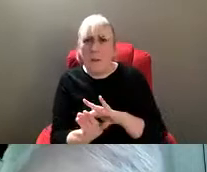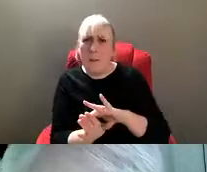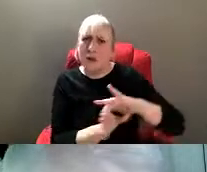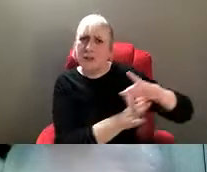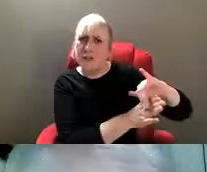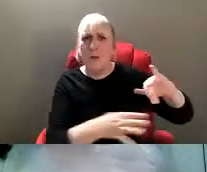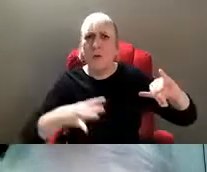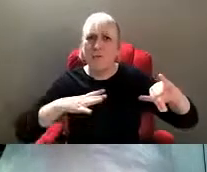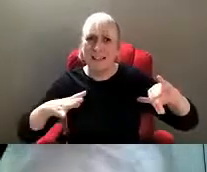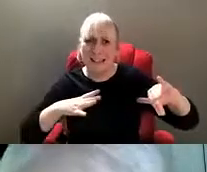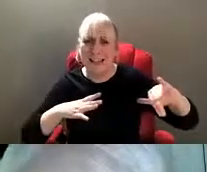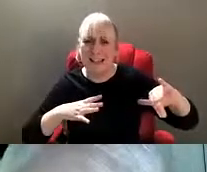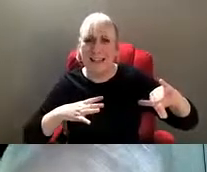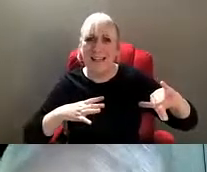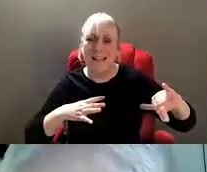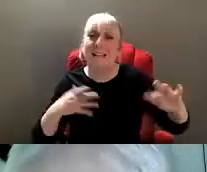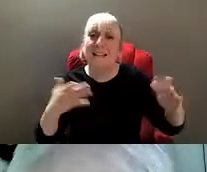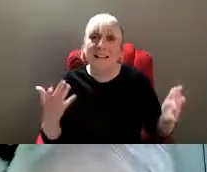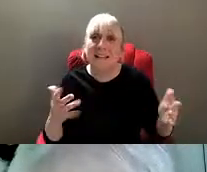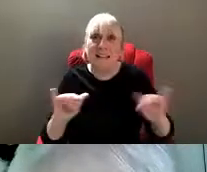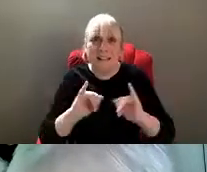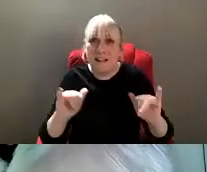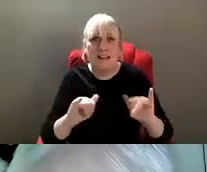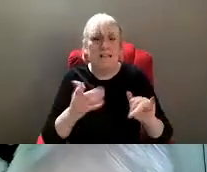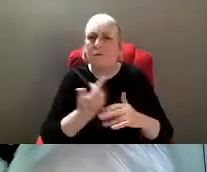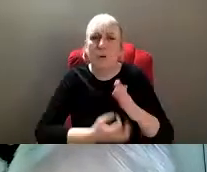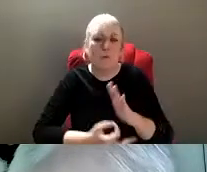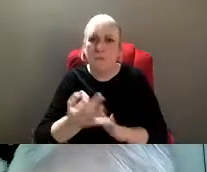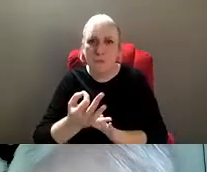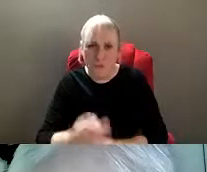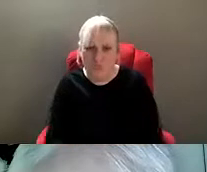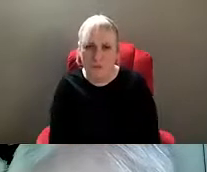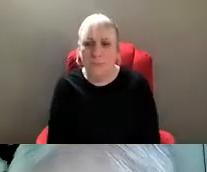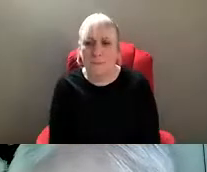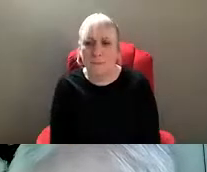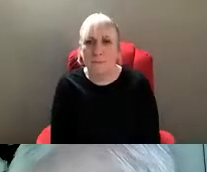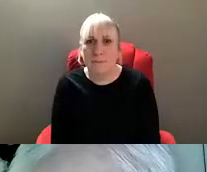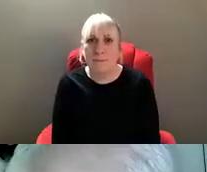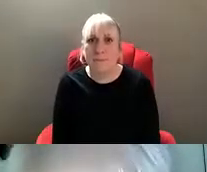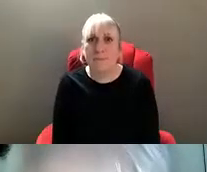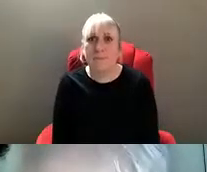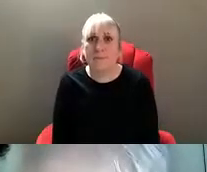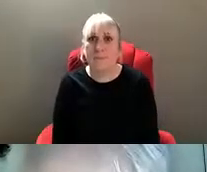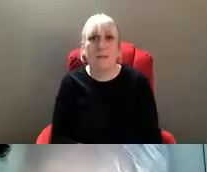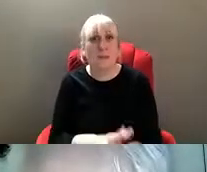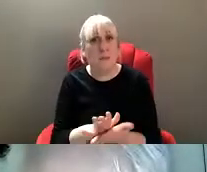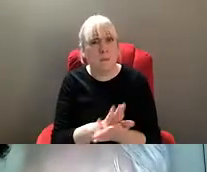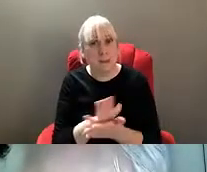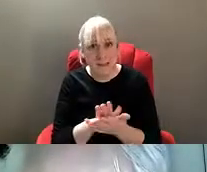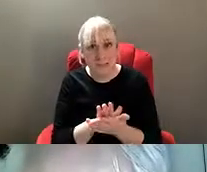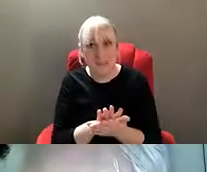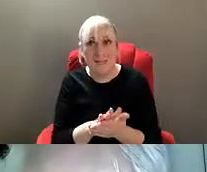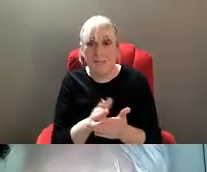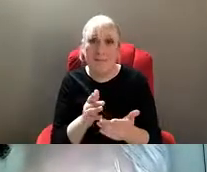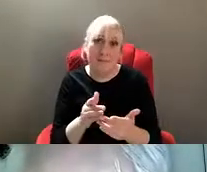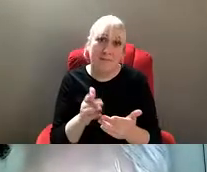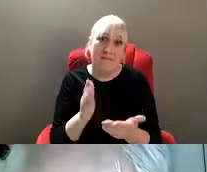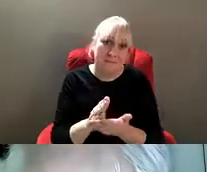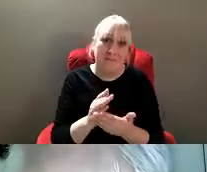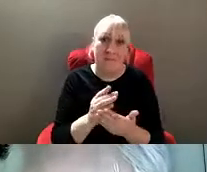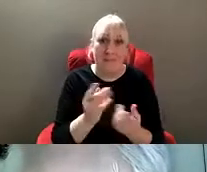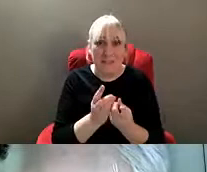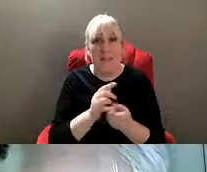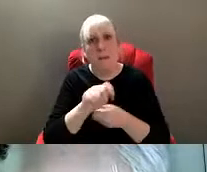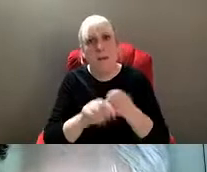get better in situations like this like it's like likely ten times more to be harder so i think for